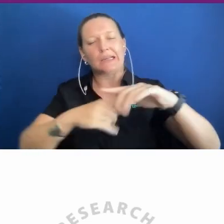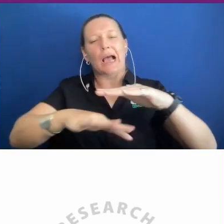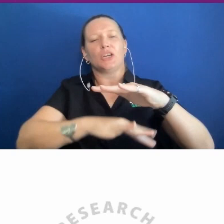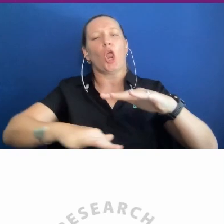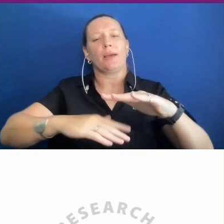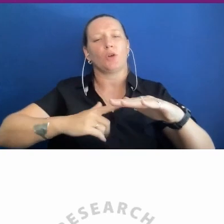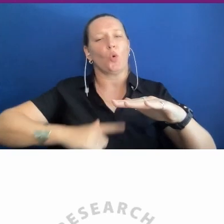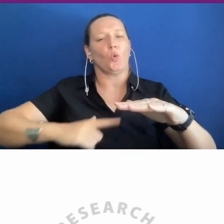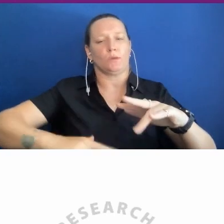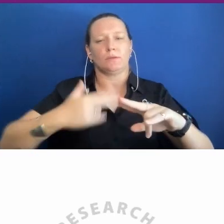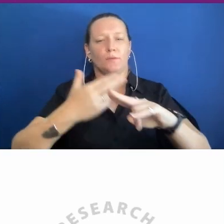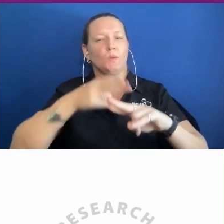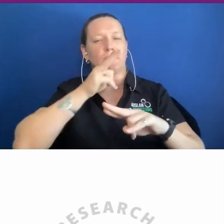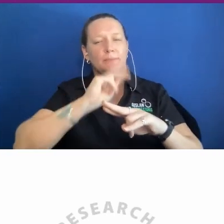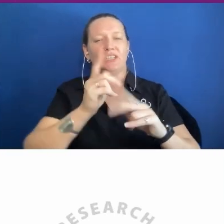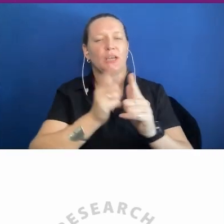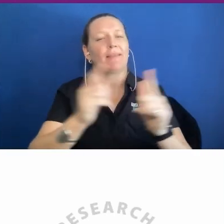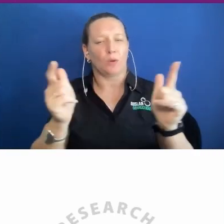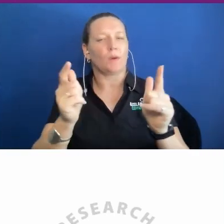So we know that speech and language disorders arise from